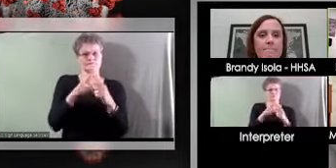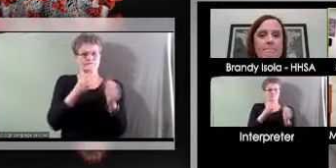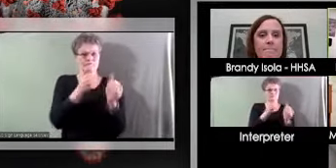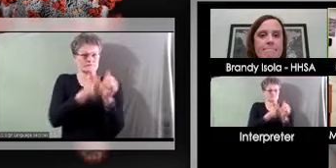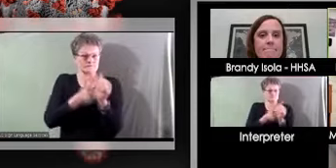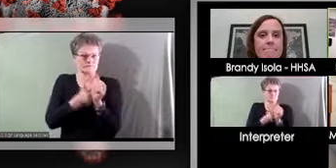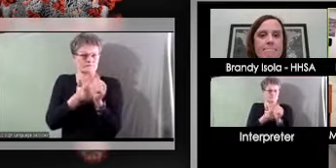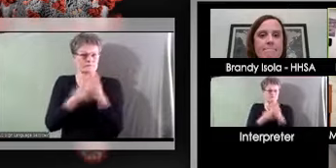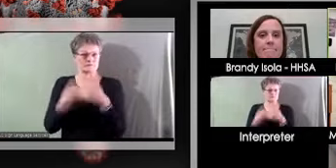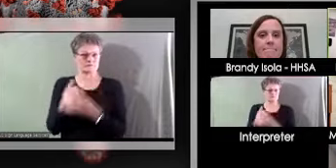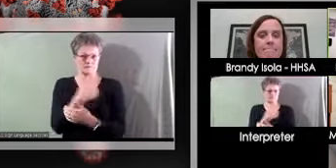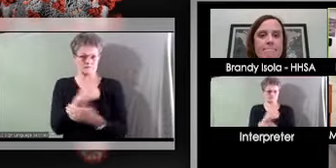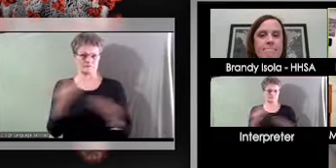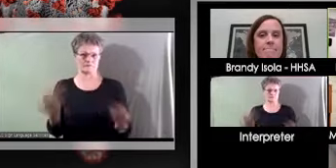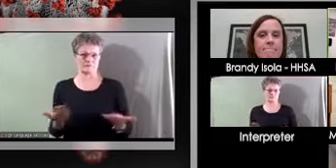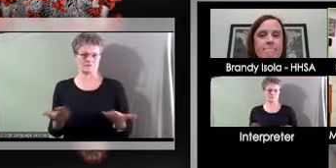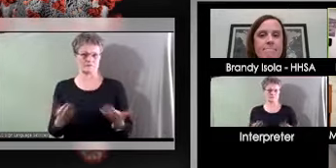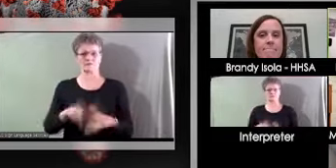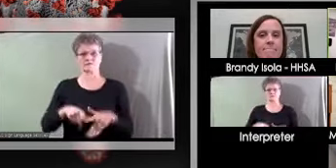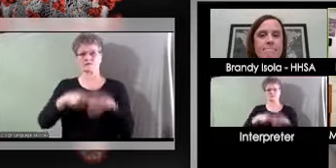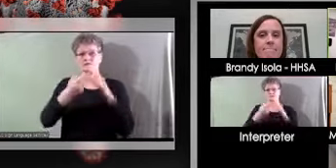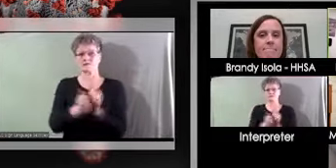start with Mayer's today.